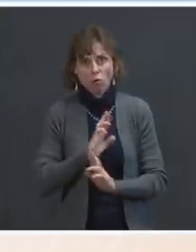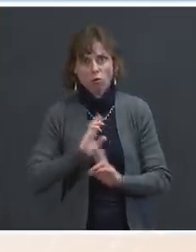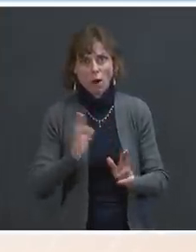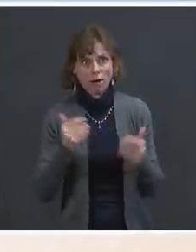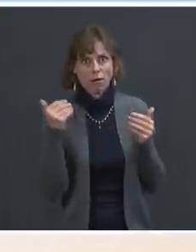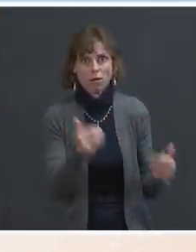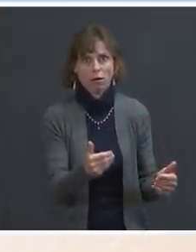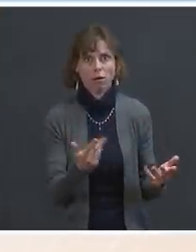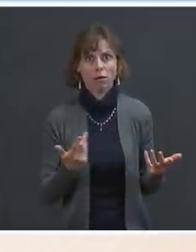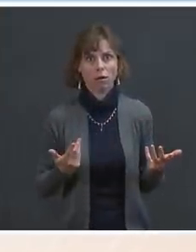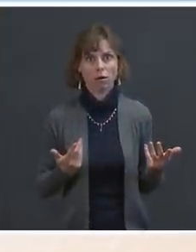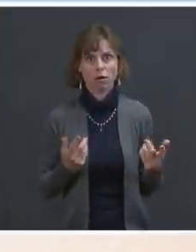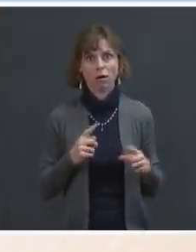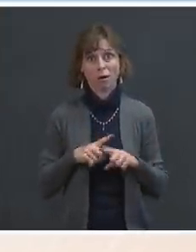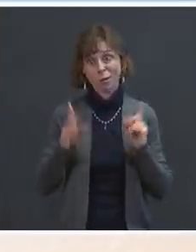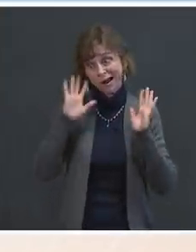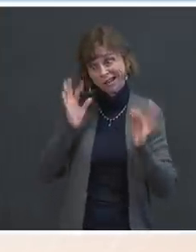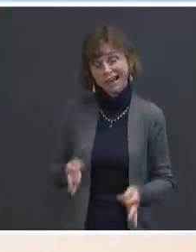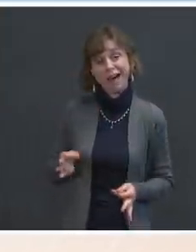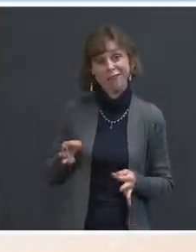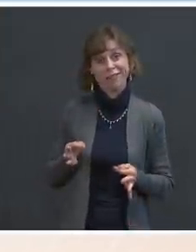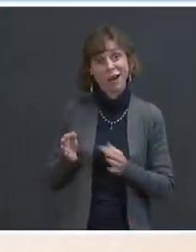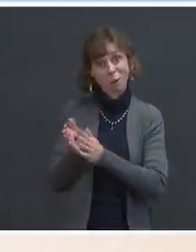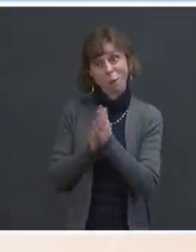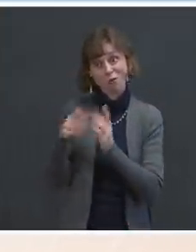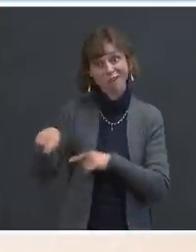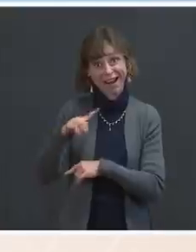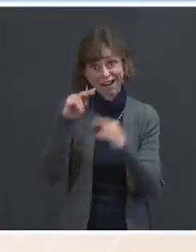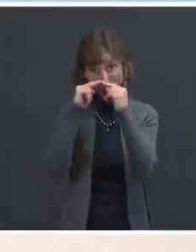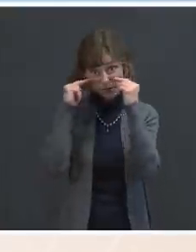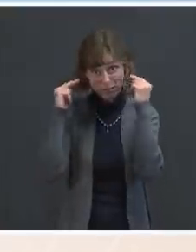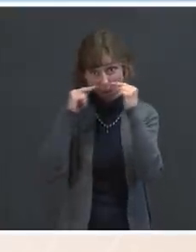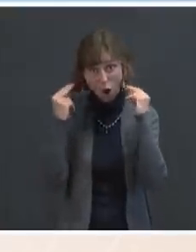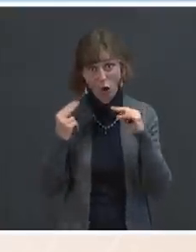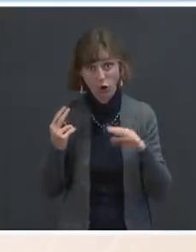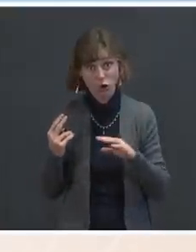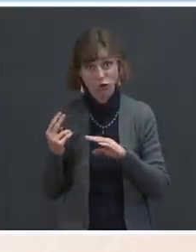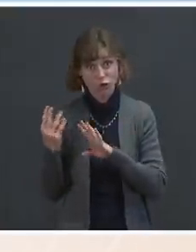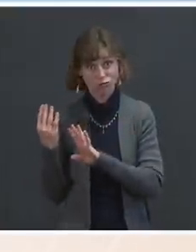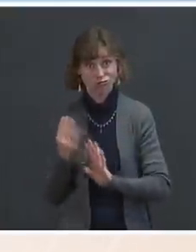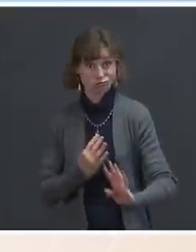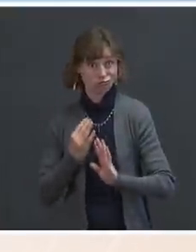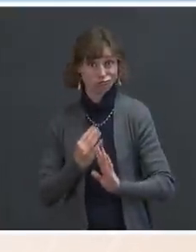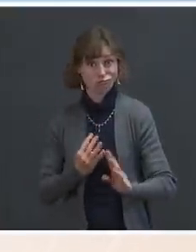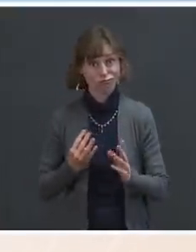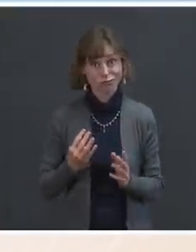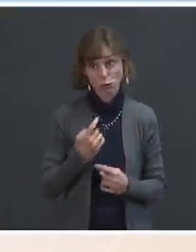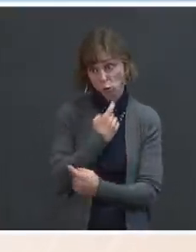it definitely drove smugglers to express disinformation --